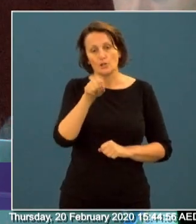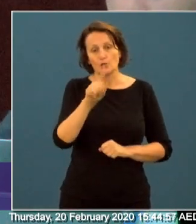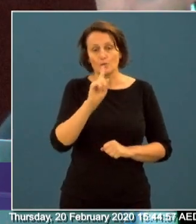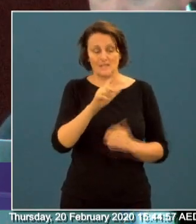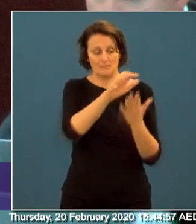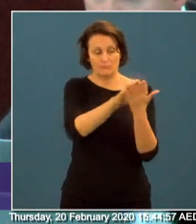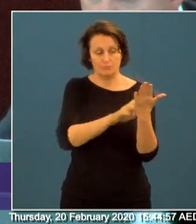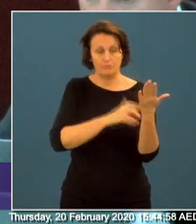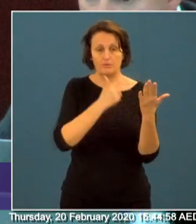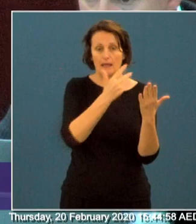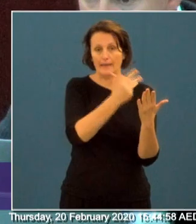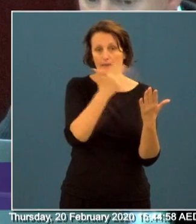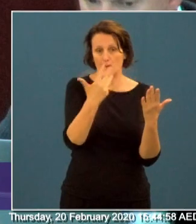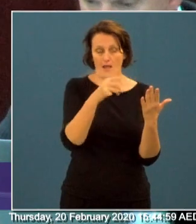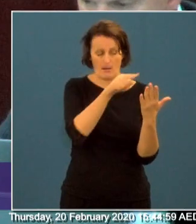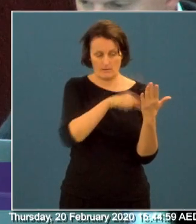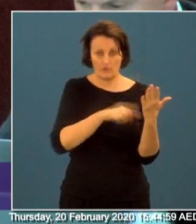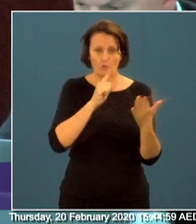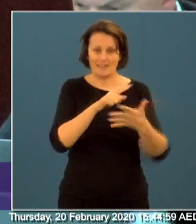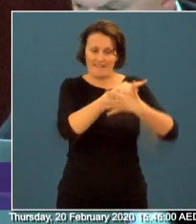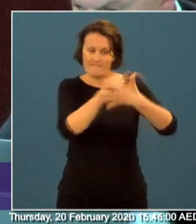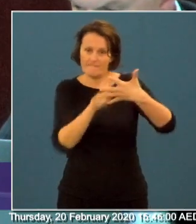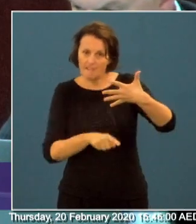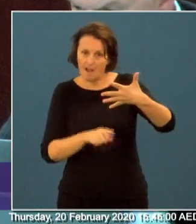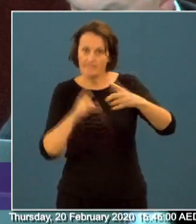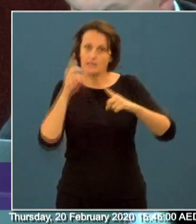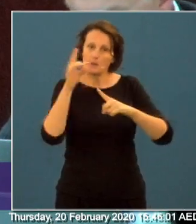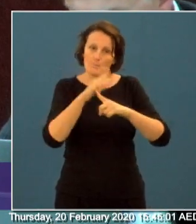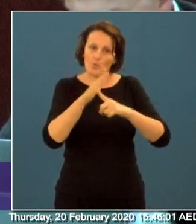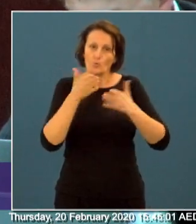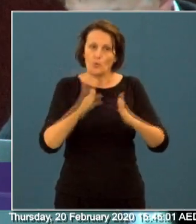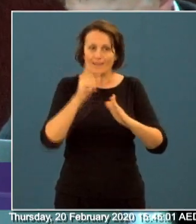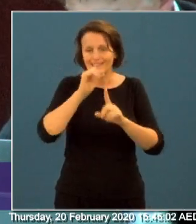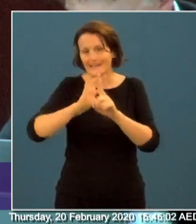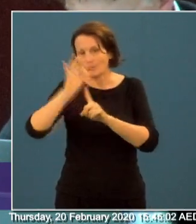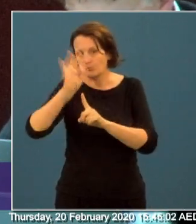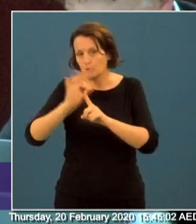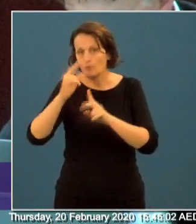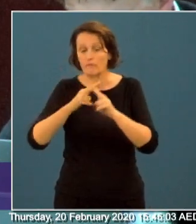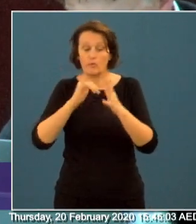of your statement and onwards five key areas of development, at both state and national levels,